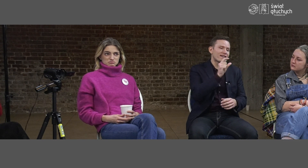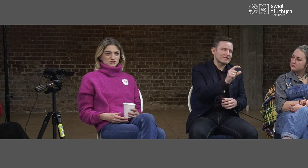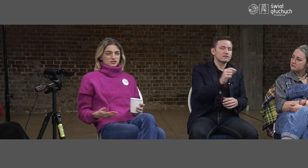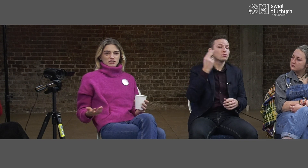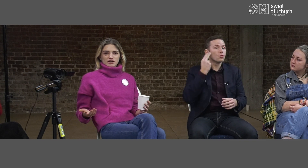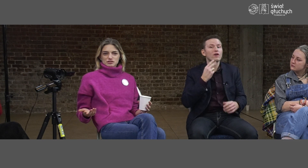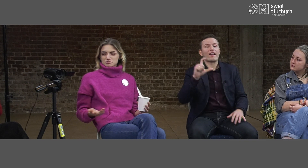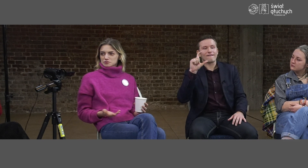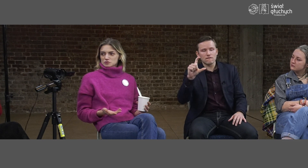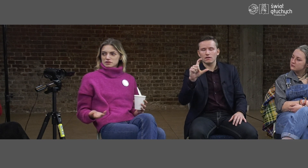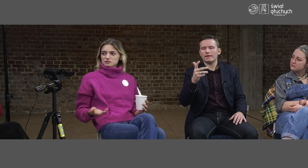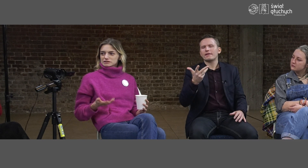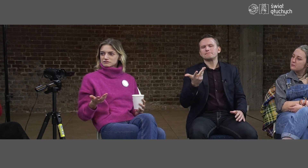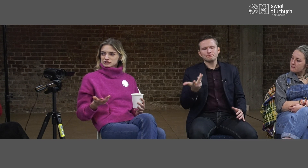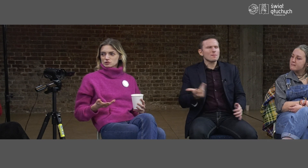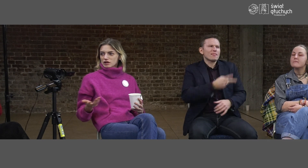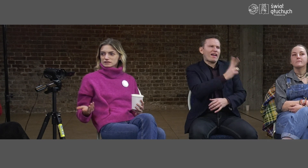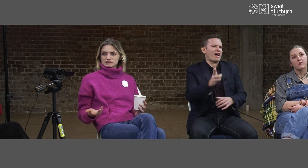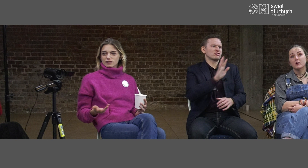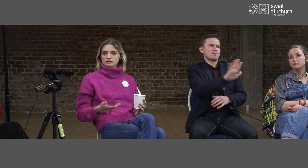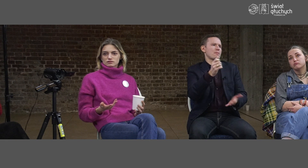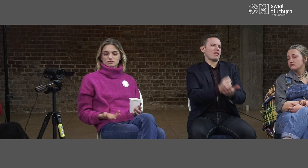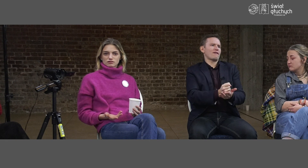I think everyone has the right to call themselves whatever they want,